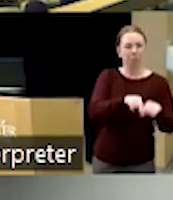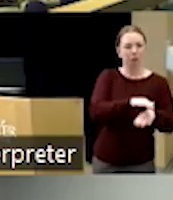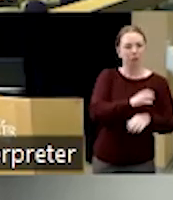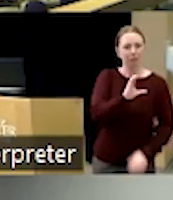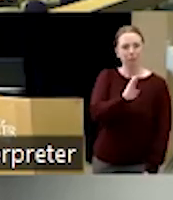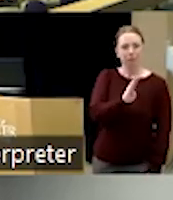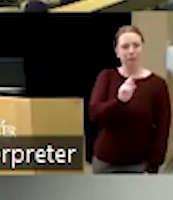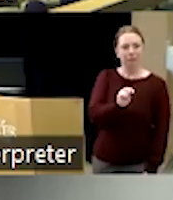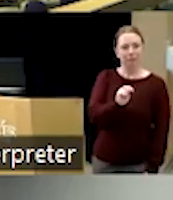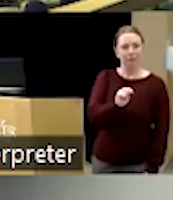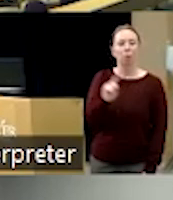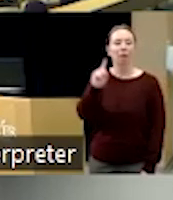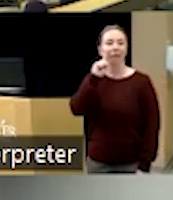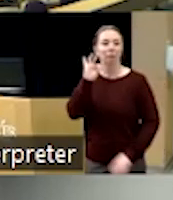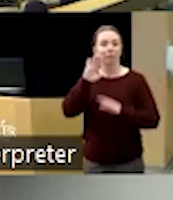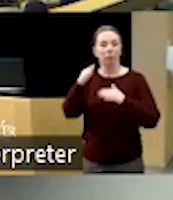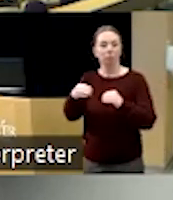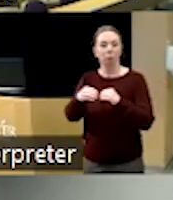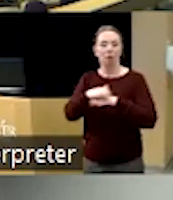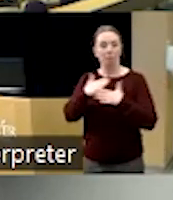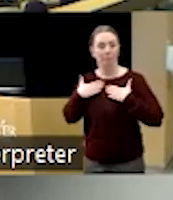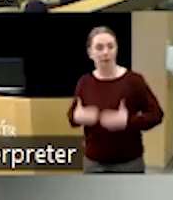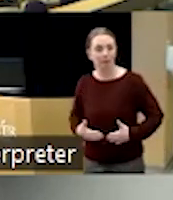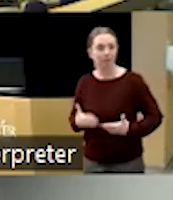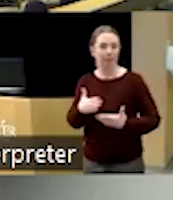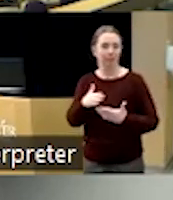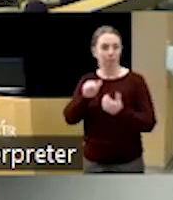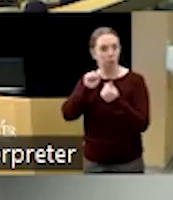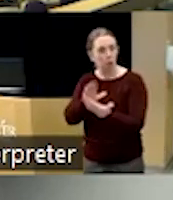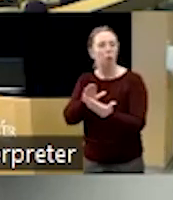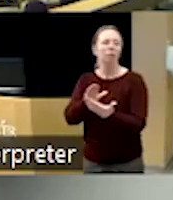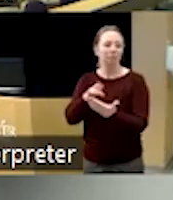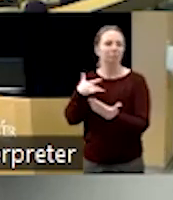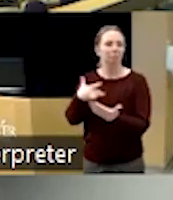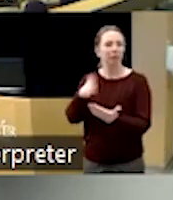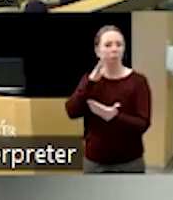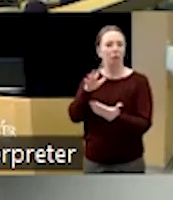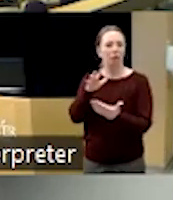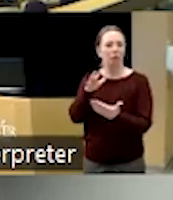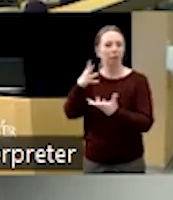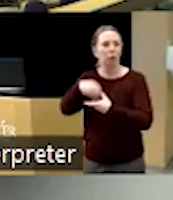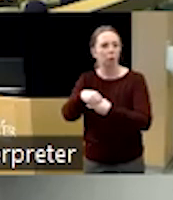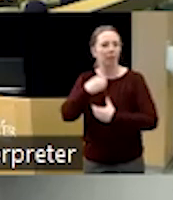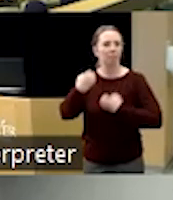orientated therapies or more therapy said um grasp the emotional aspects of pain will be